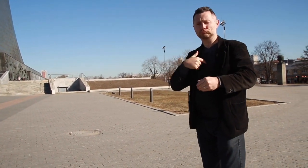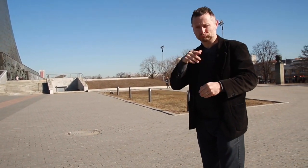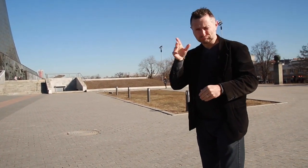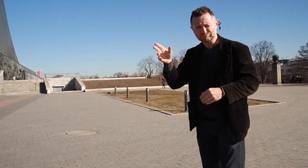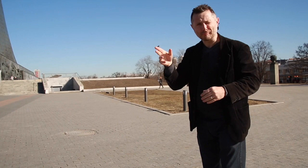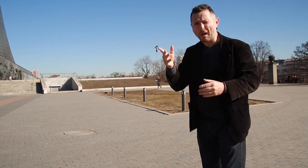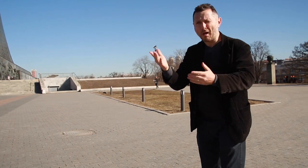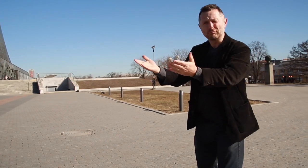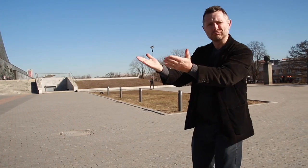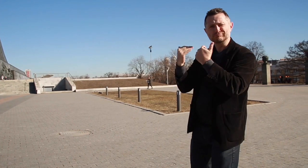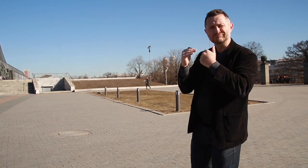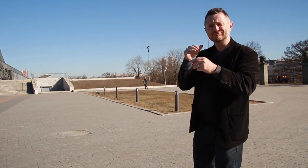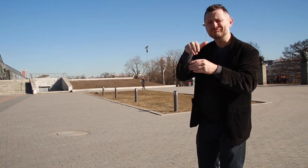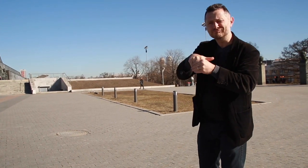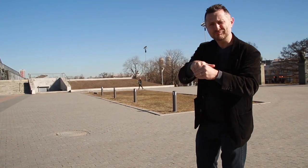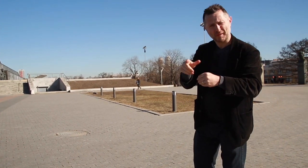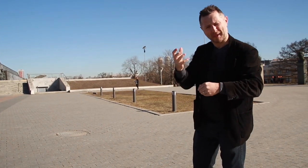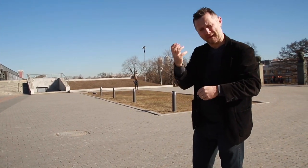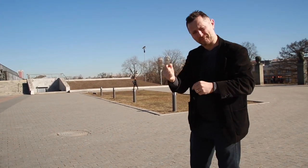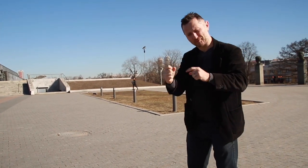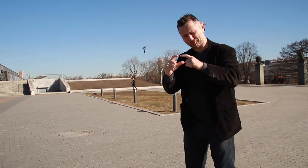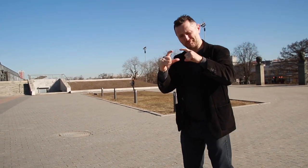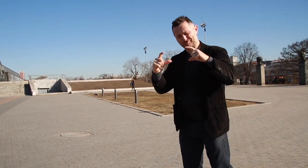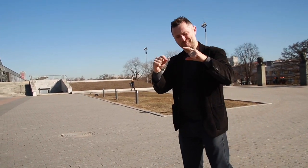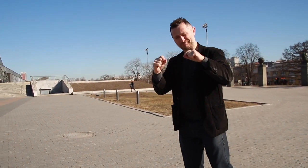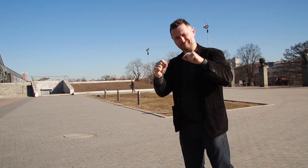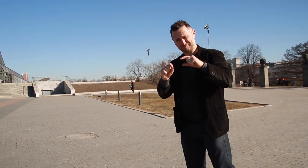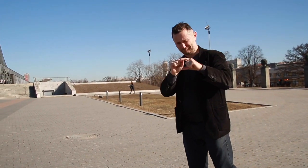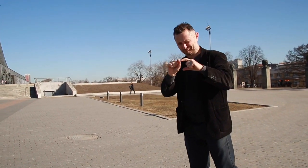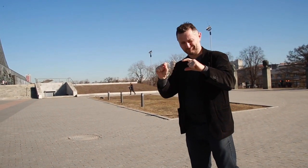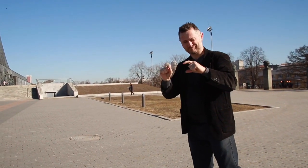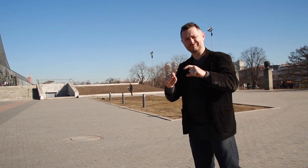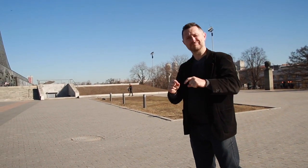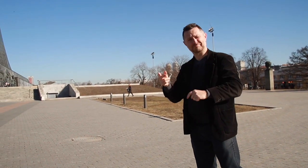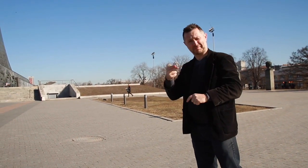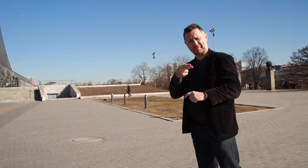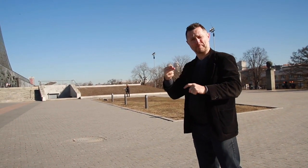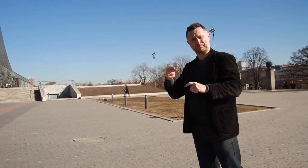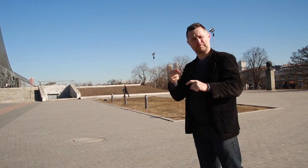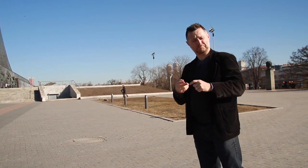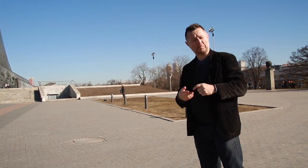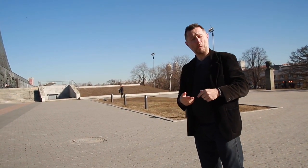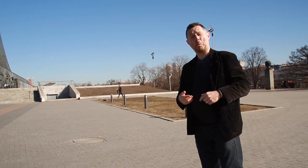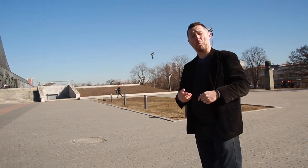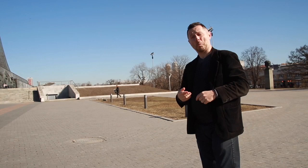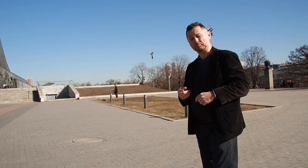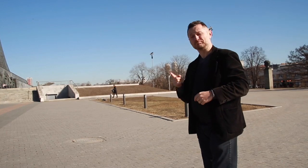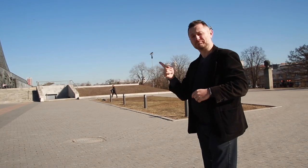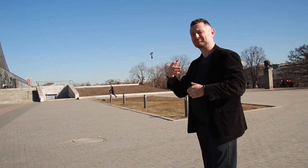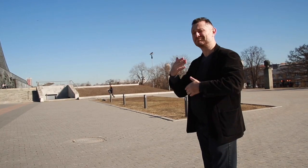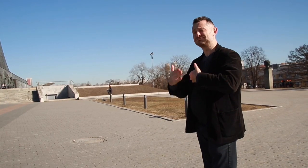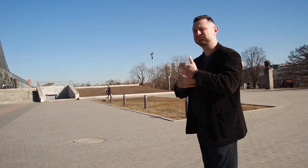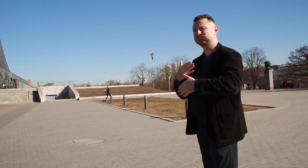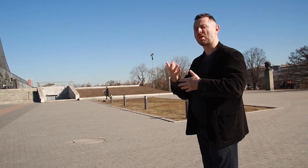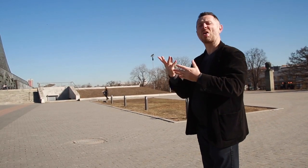archives. Between 1941 and 1945, World War II was being fought. In 1945, when the Nazis